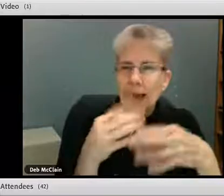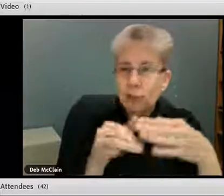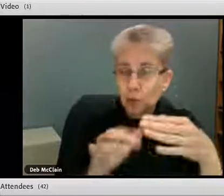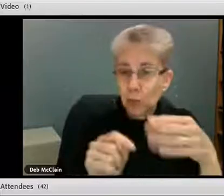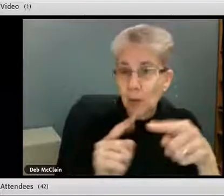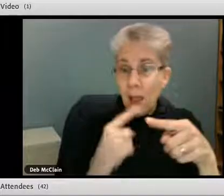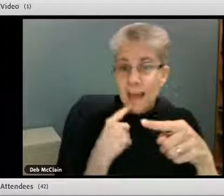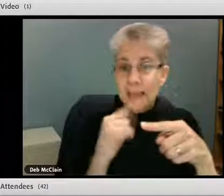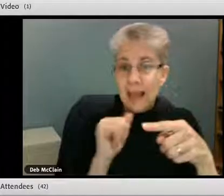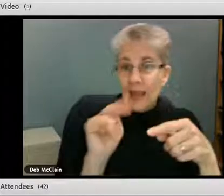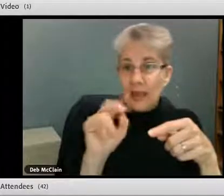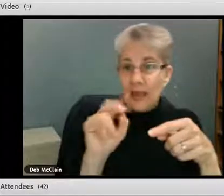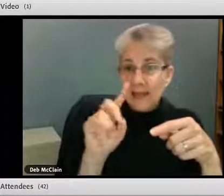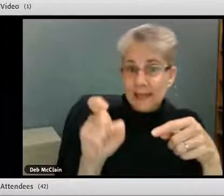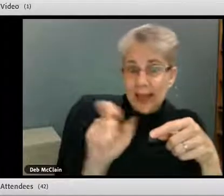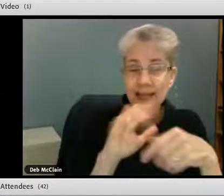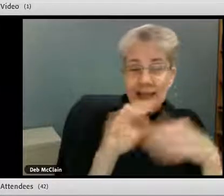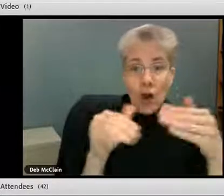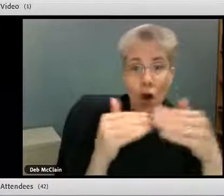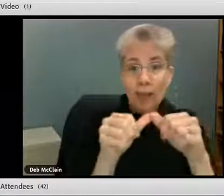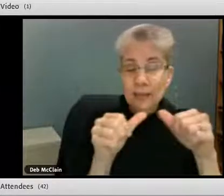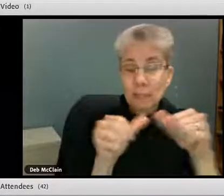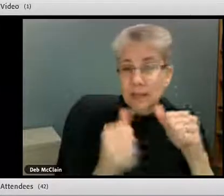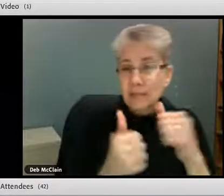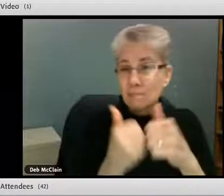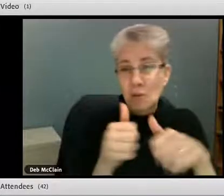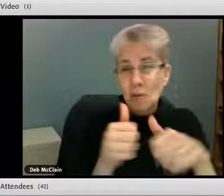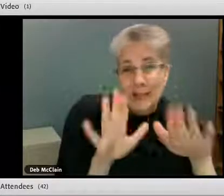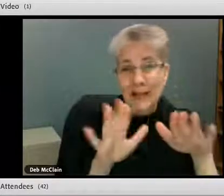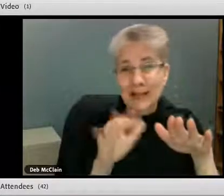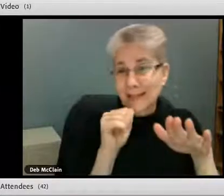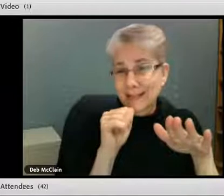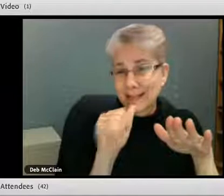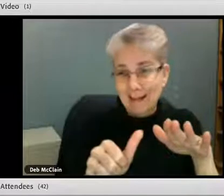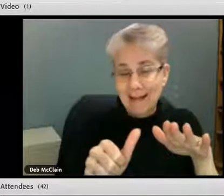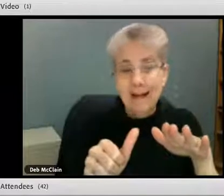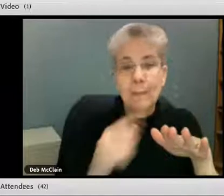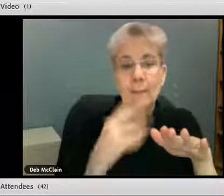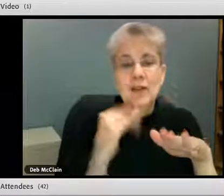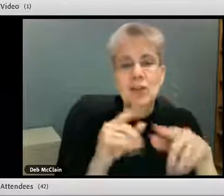is not the most fantastic system. Sometimes you have to do different searches to find what you're looking for.